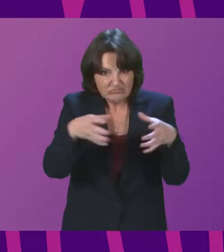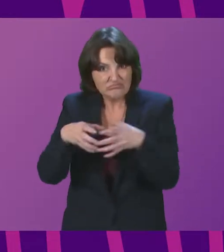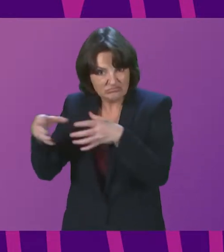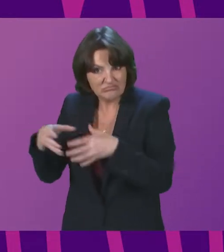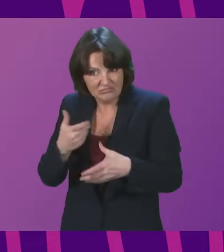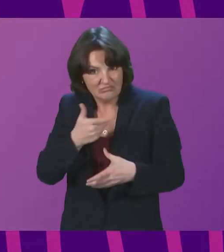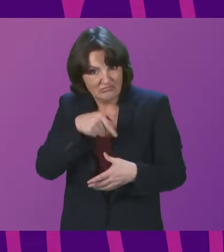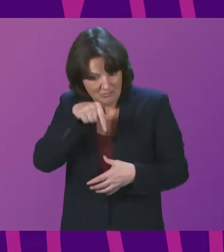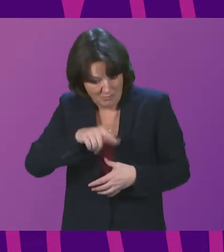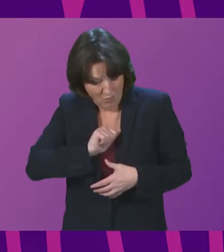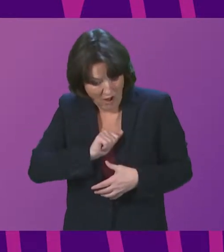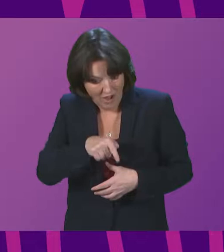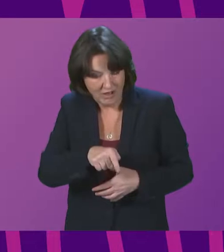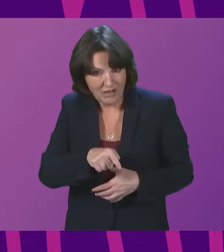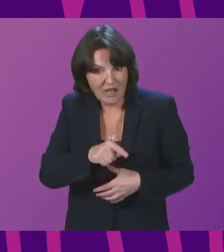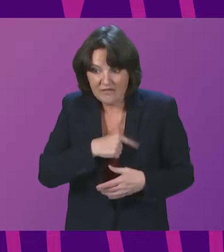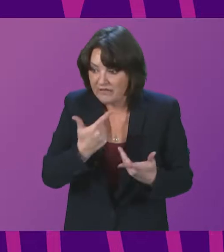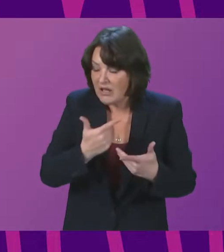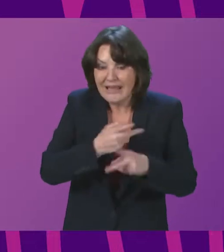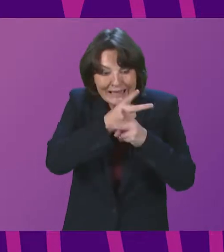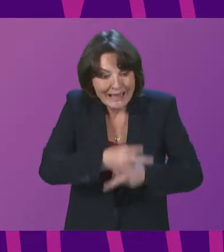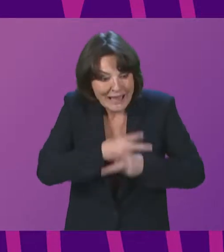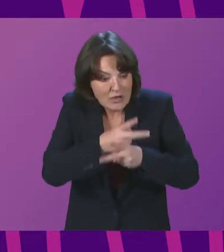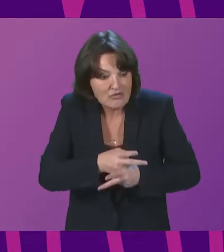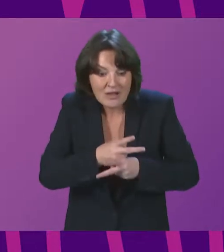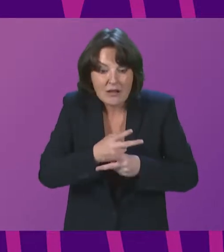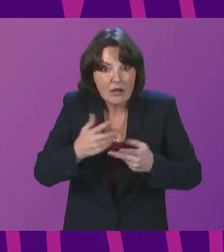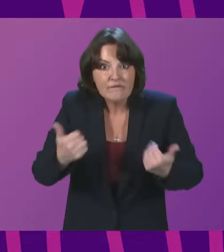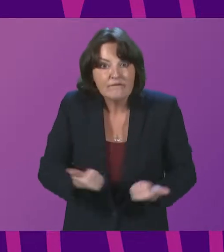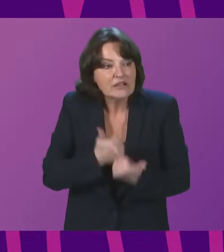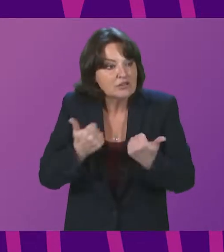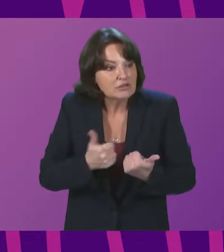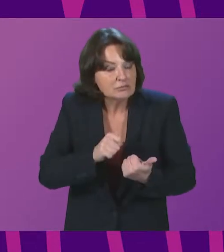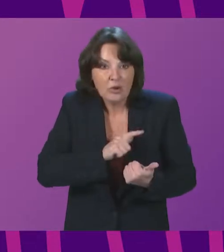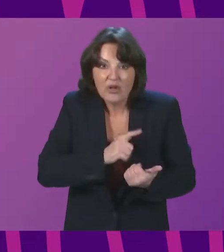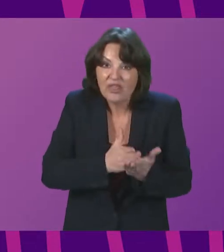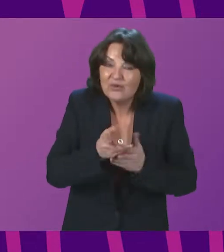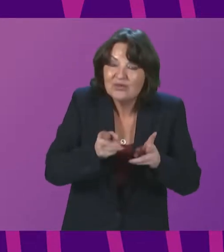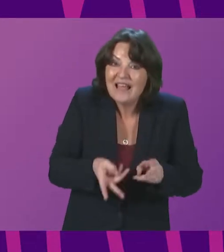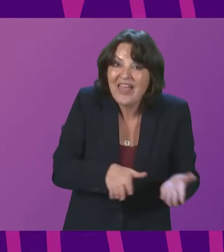role ends due to bereavement and when cared-for people are in hospital or residential care.